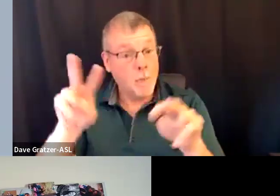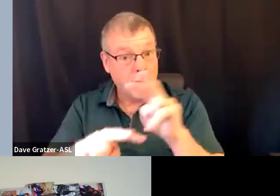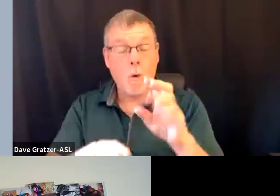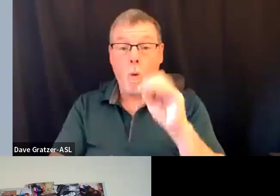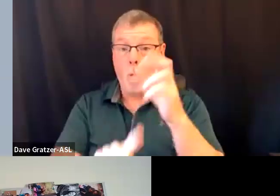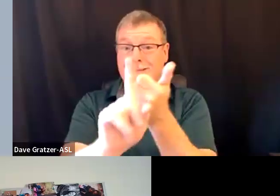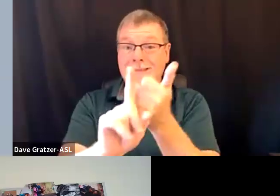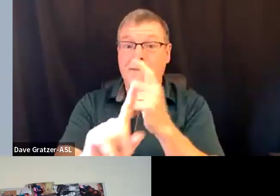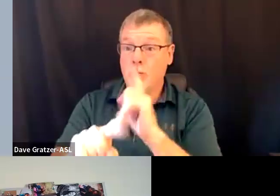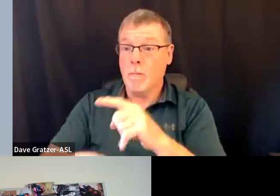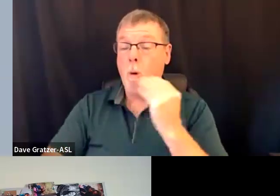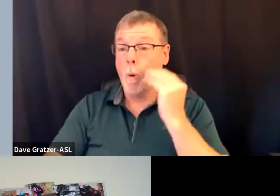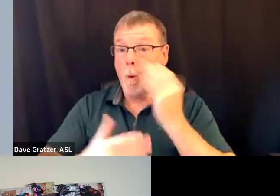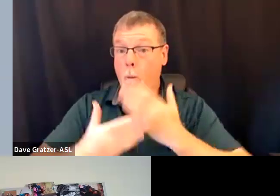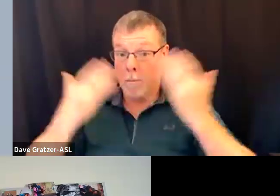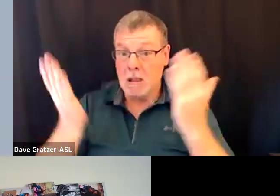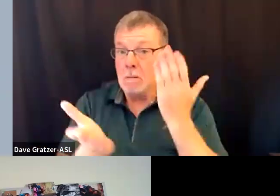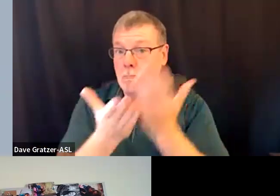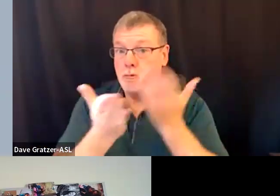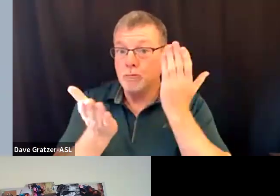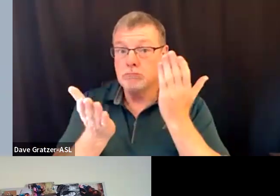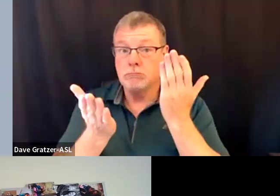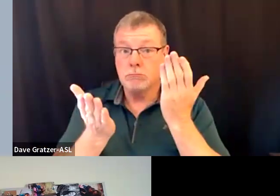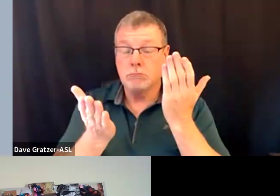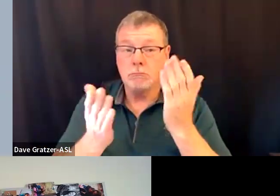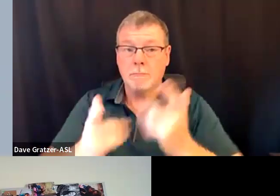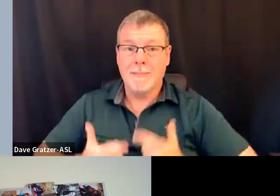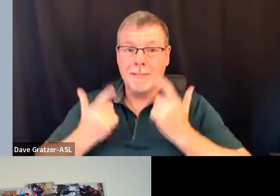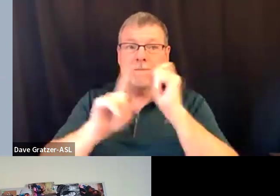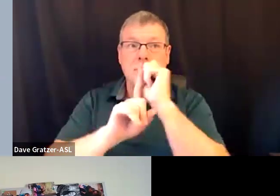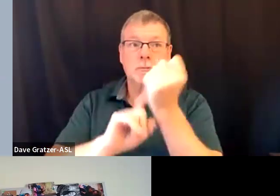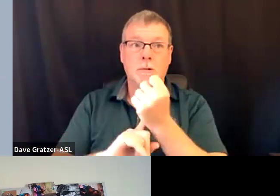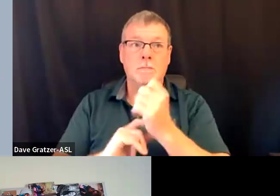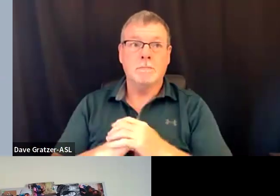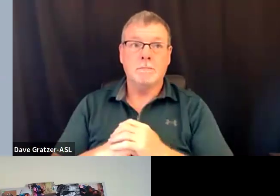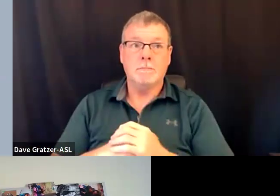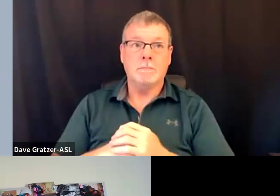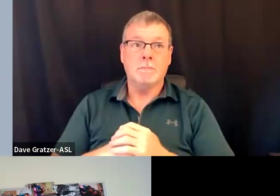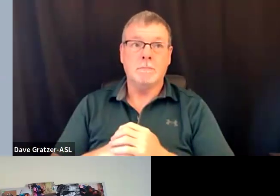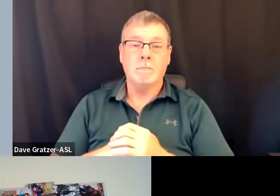that homelessness verification, living situation status can be verified by you.